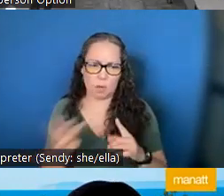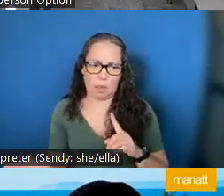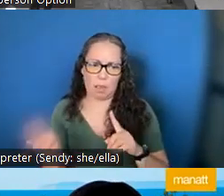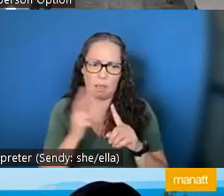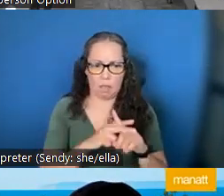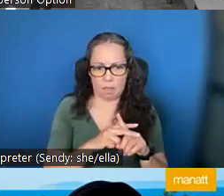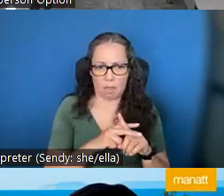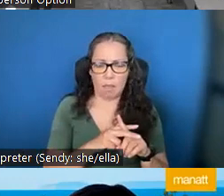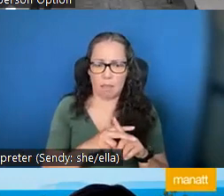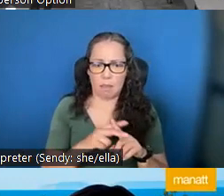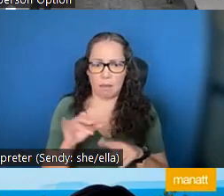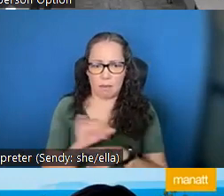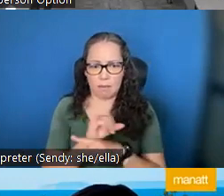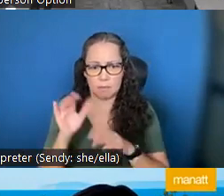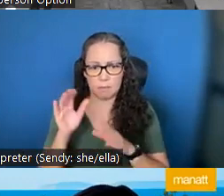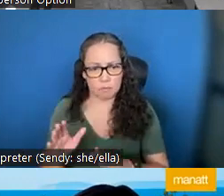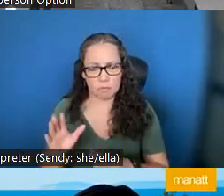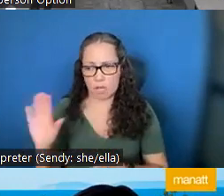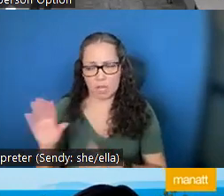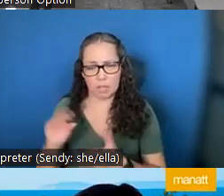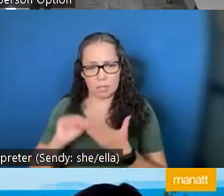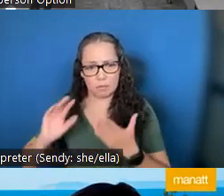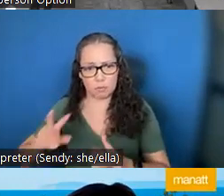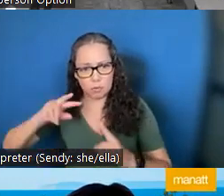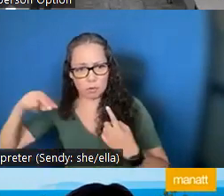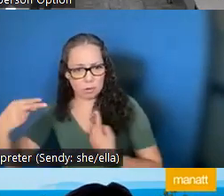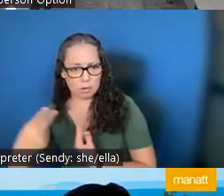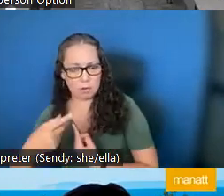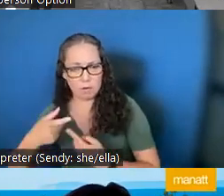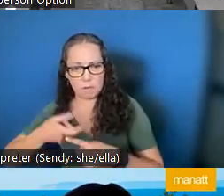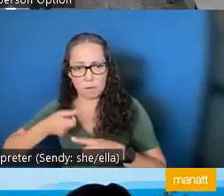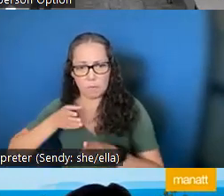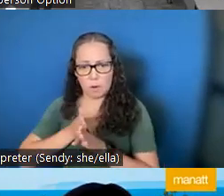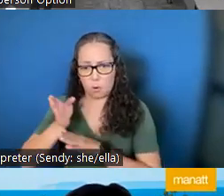the students point of view in terms of their their careers because we're GNA need a lot more